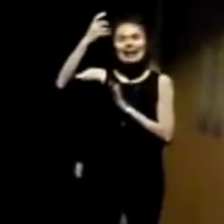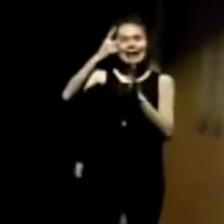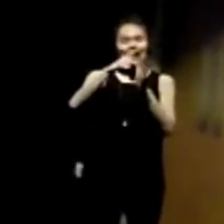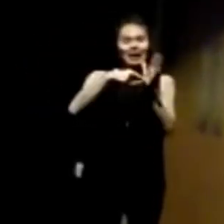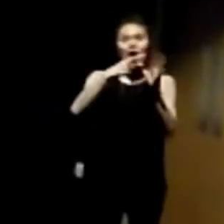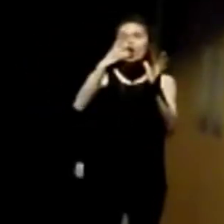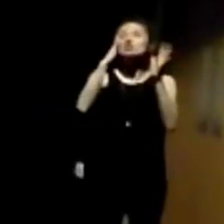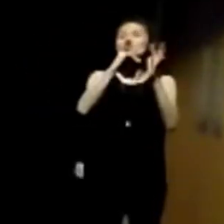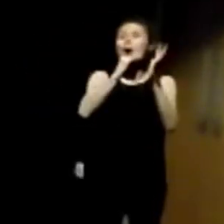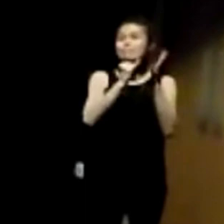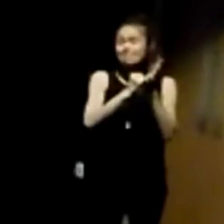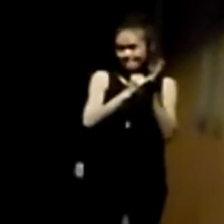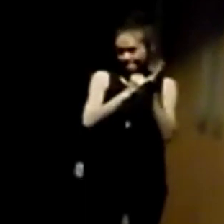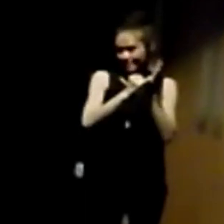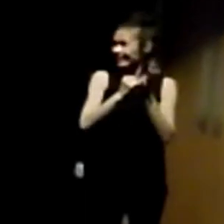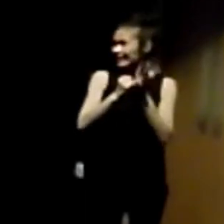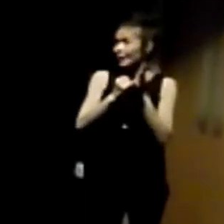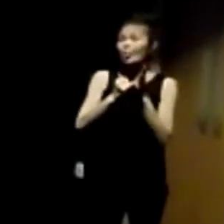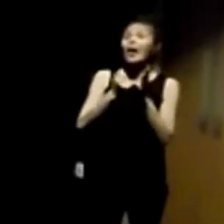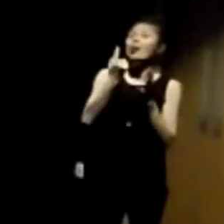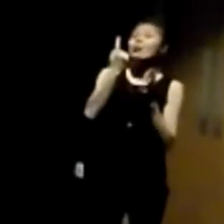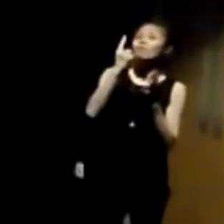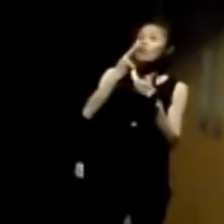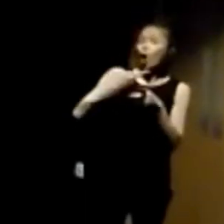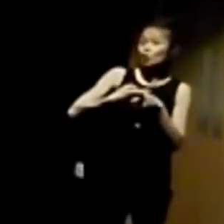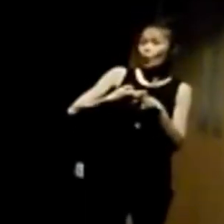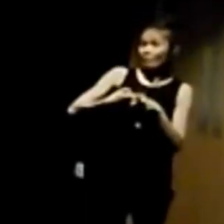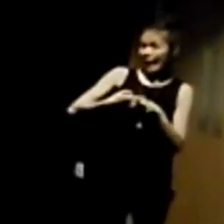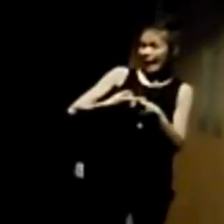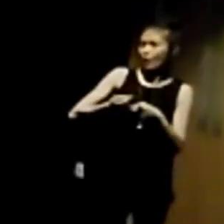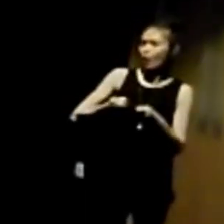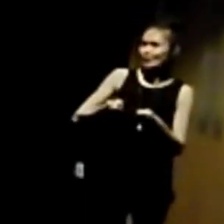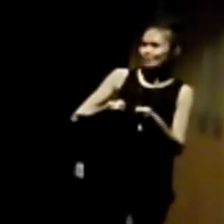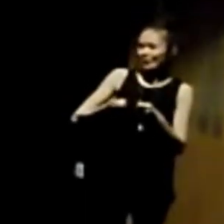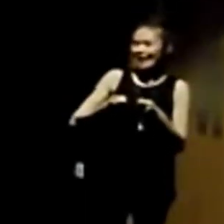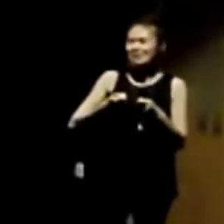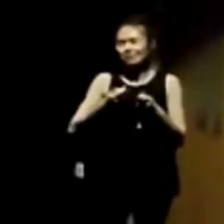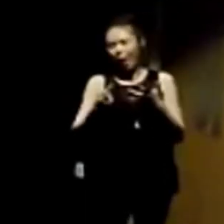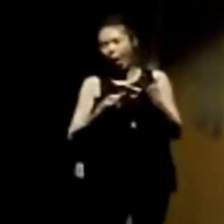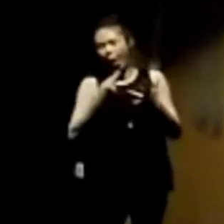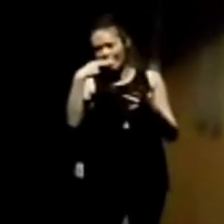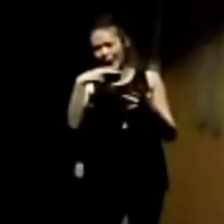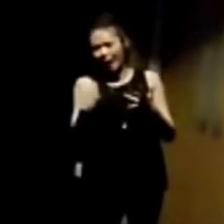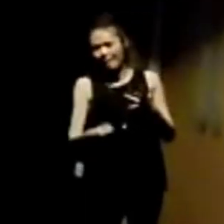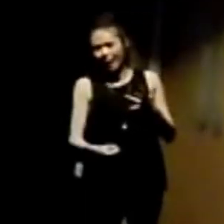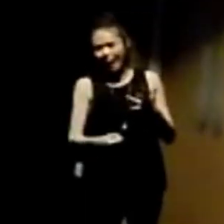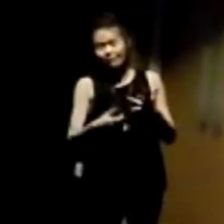And this is King James the First of England and Sixth of Scotland.